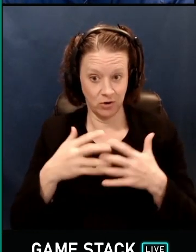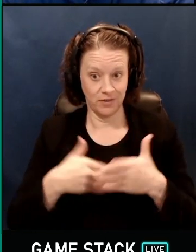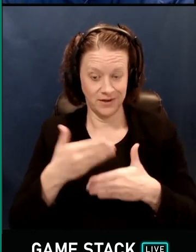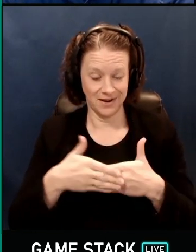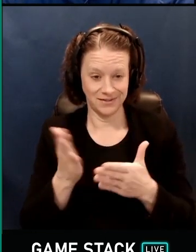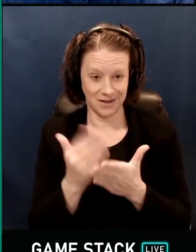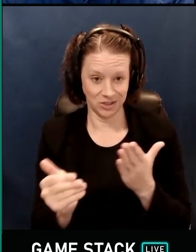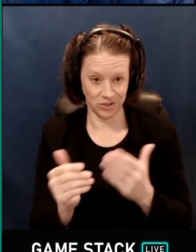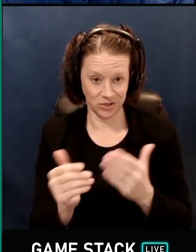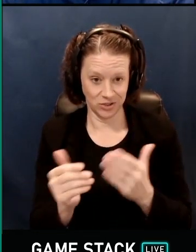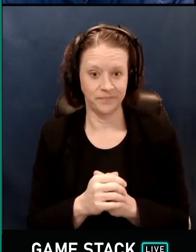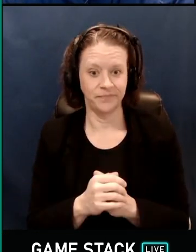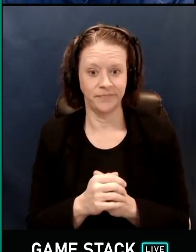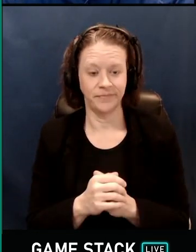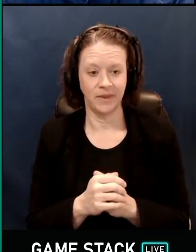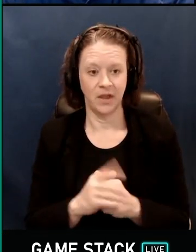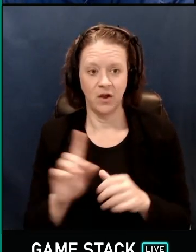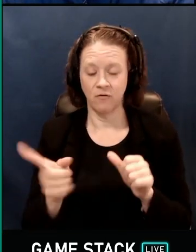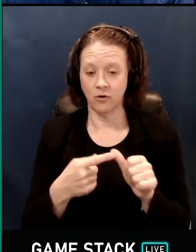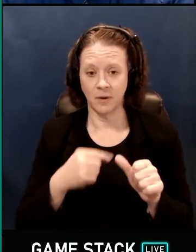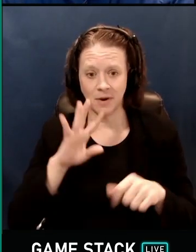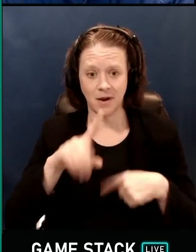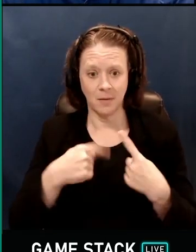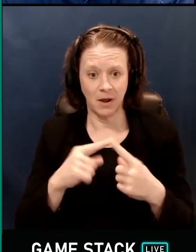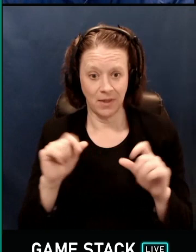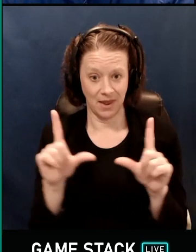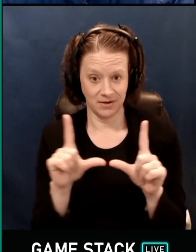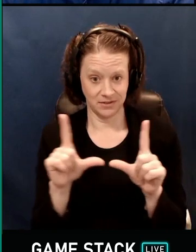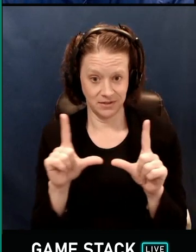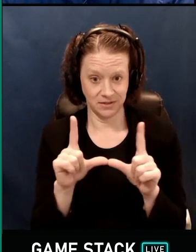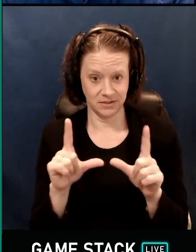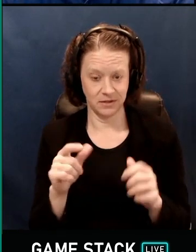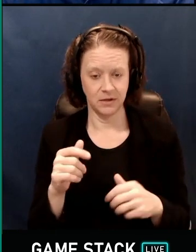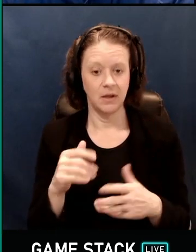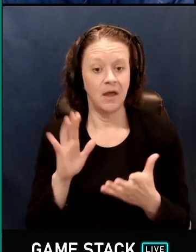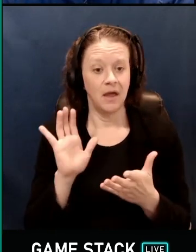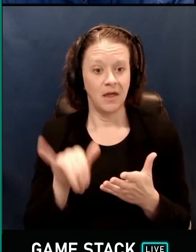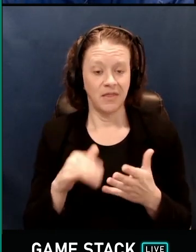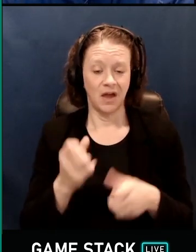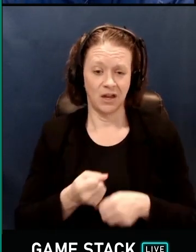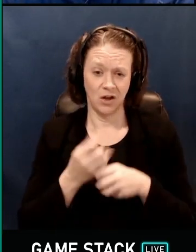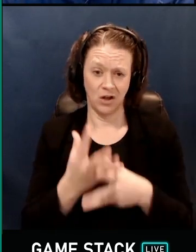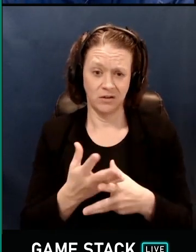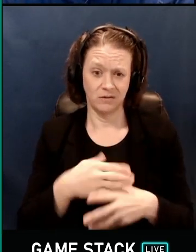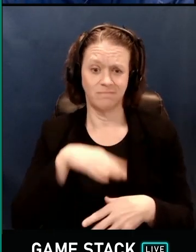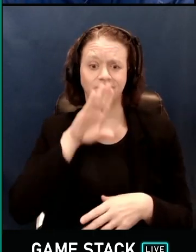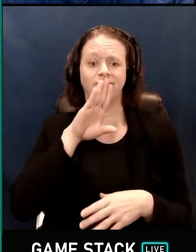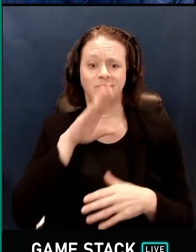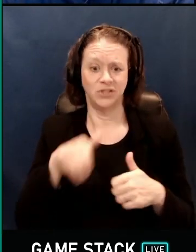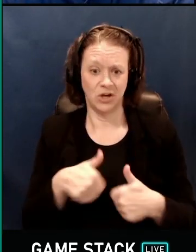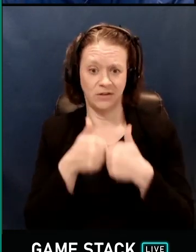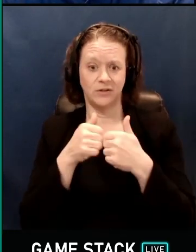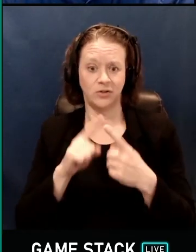I first talk about the license, which causes major challenges of building Unity apps in CI/CD